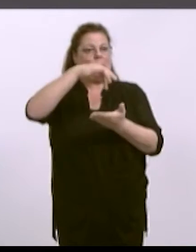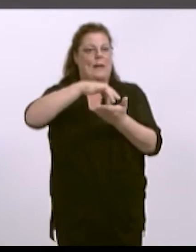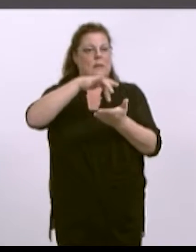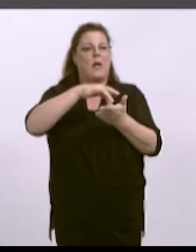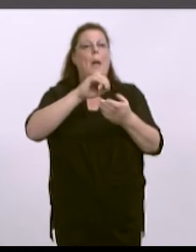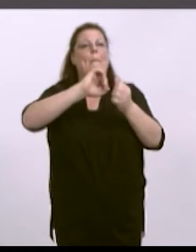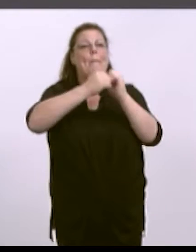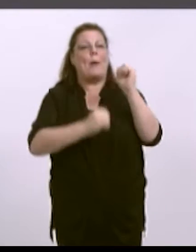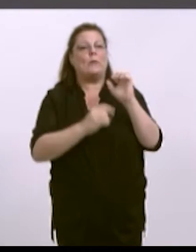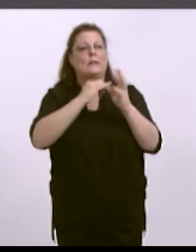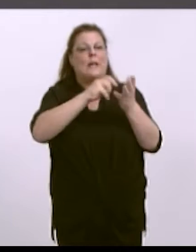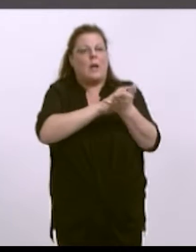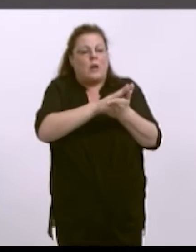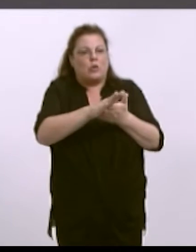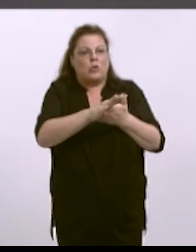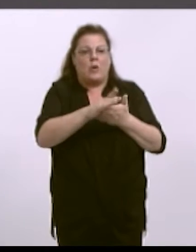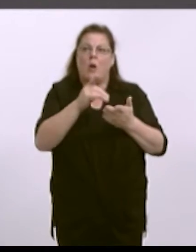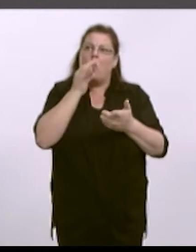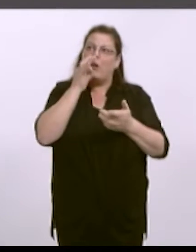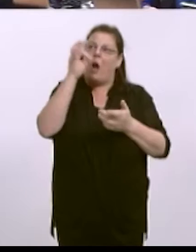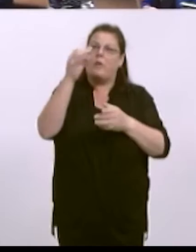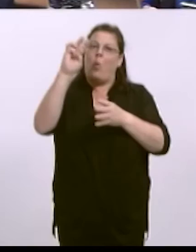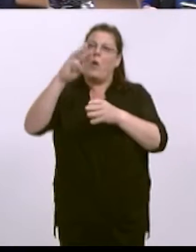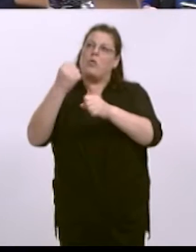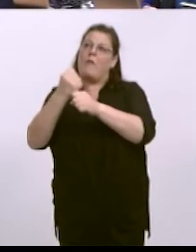primary care facilities across Wales? Carwyn Jones: I know the health board has